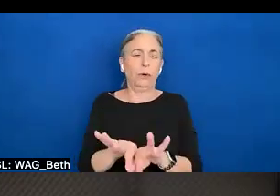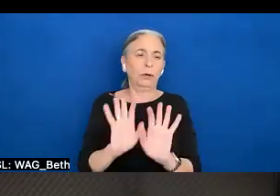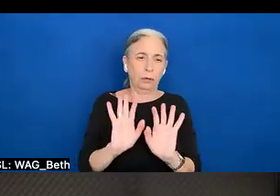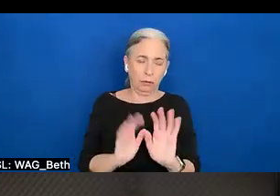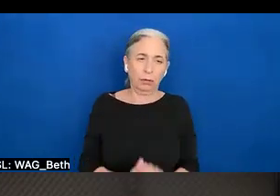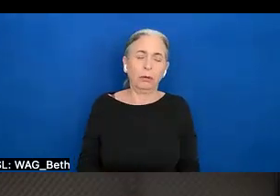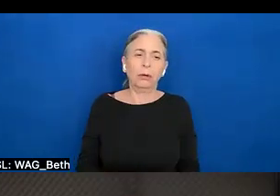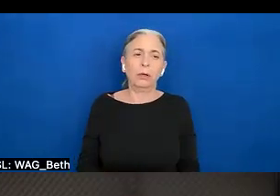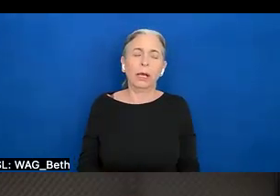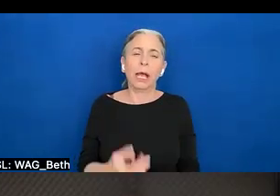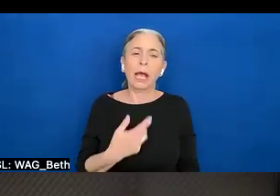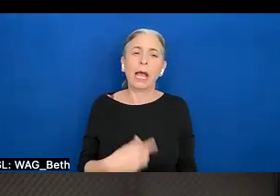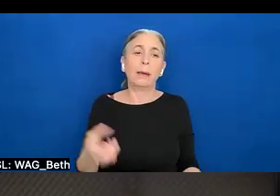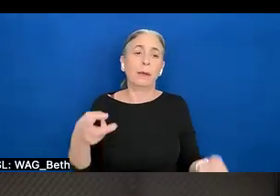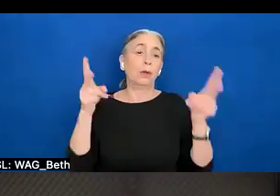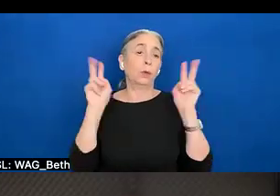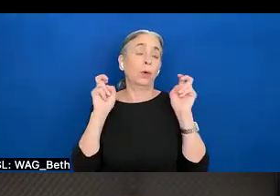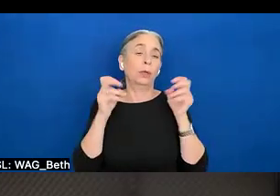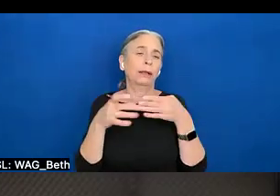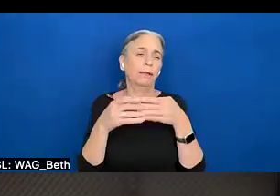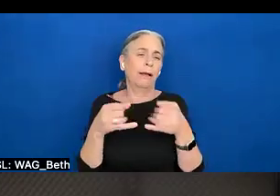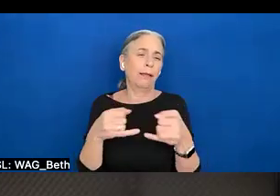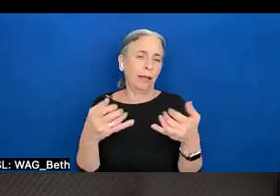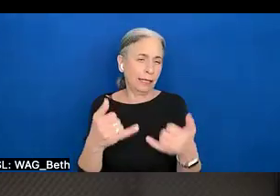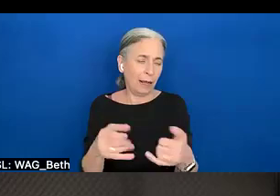So I'm quoting a guideline now.